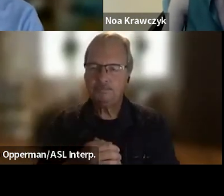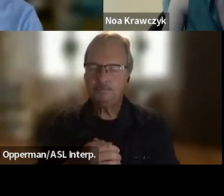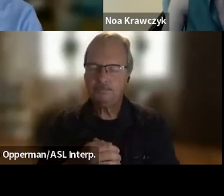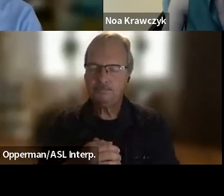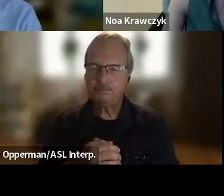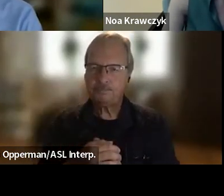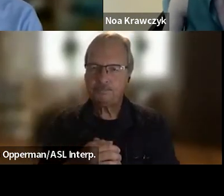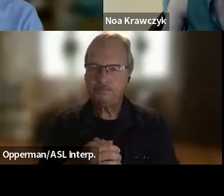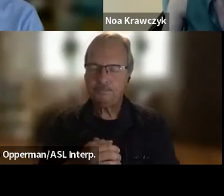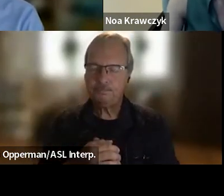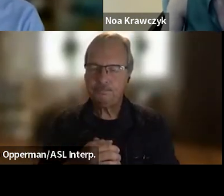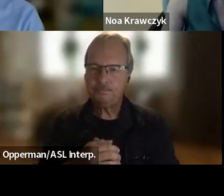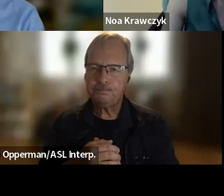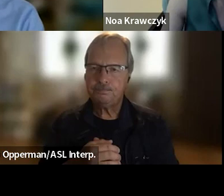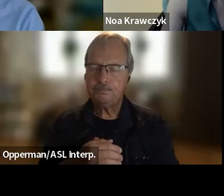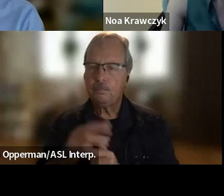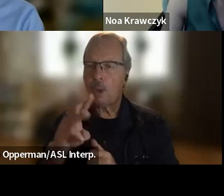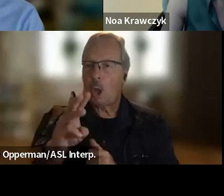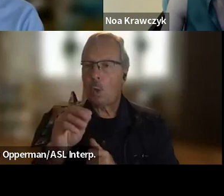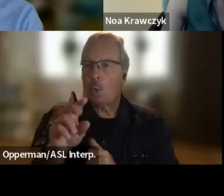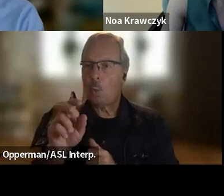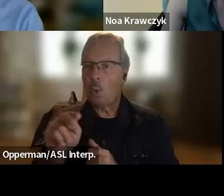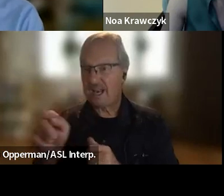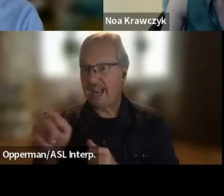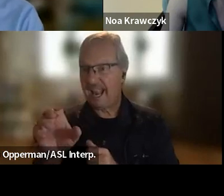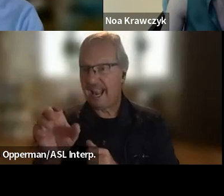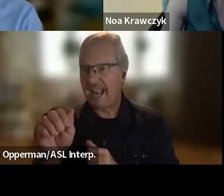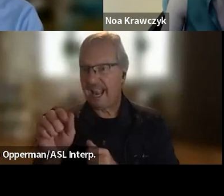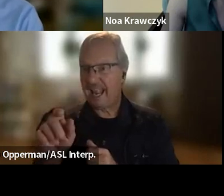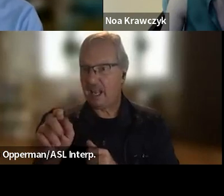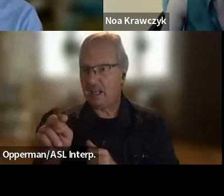The warden at Camden has just been our true leader in that.